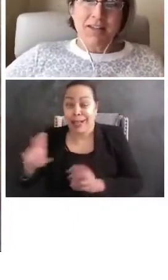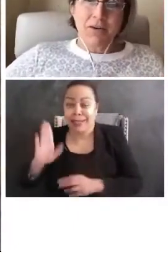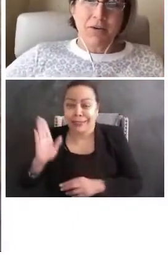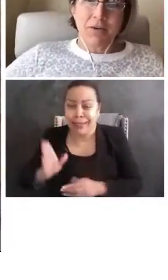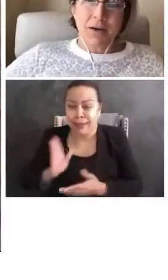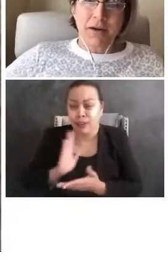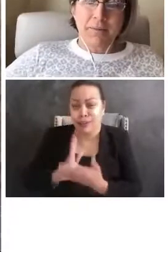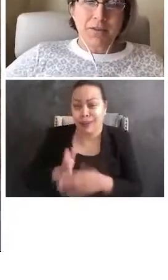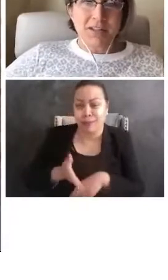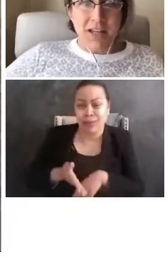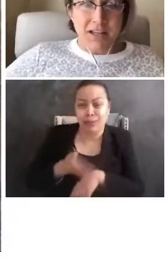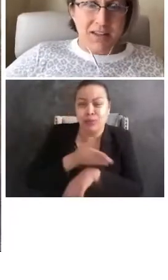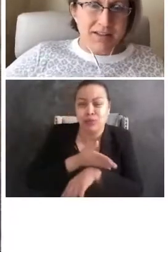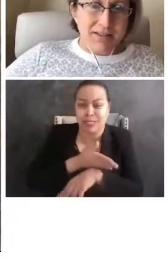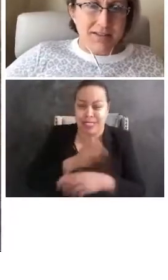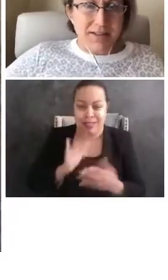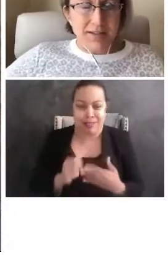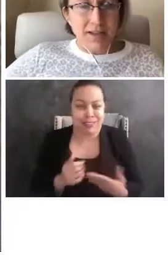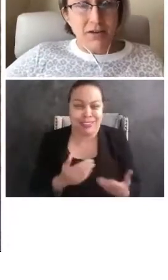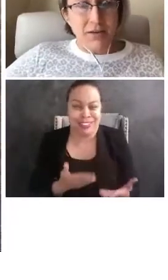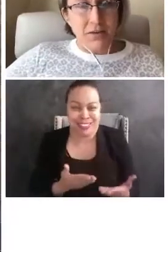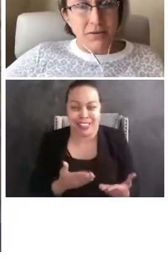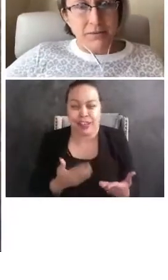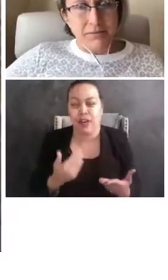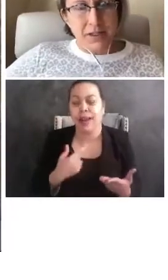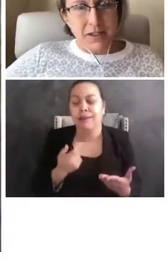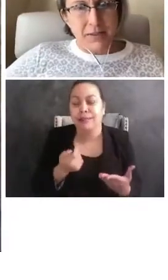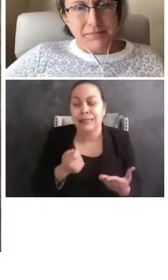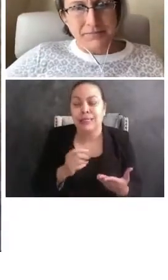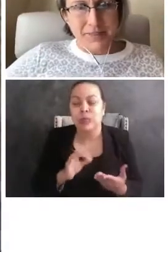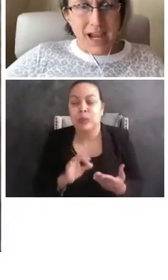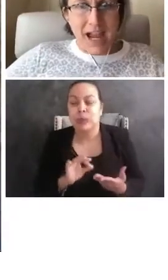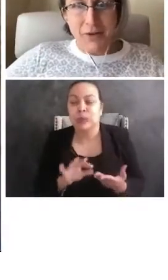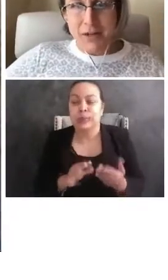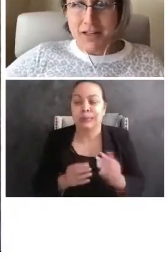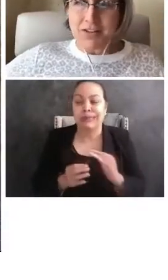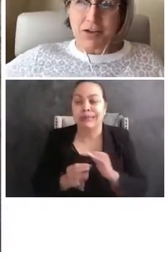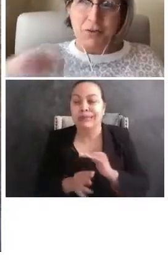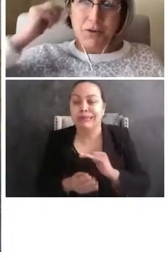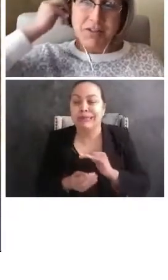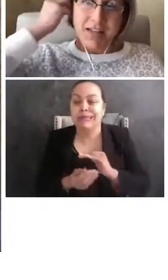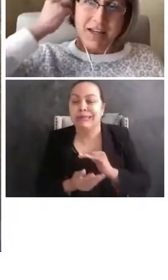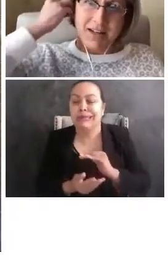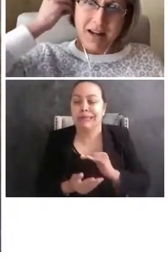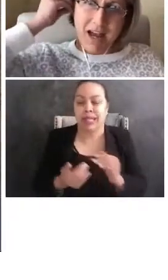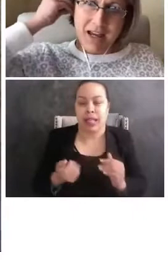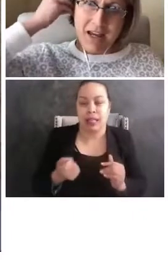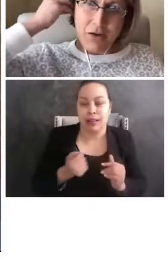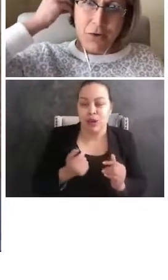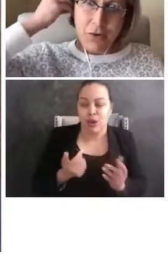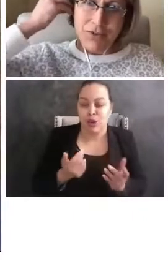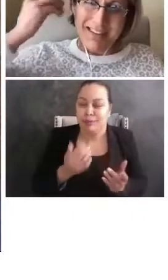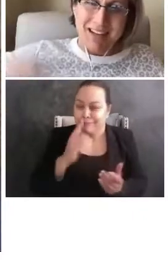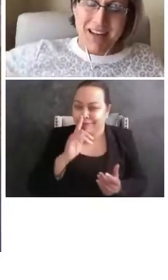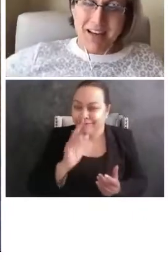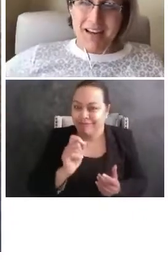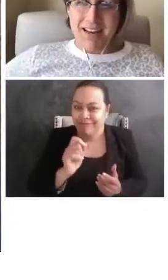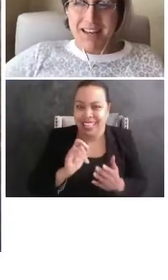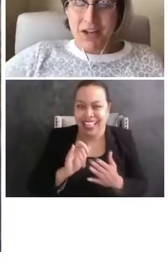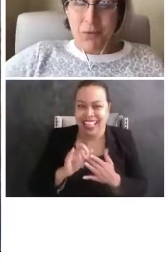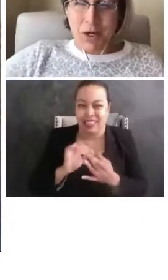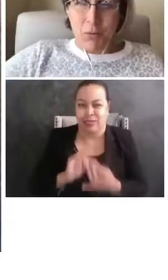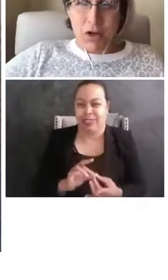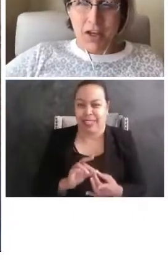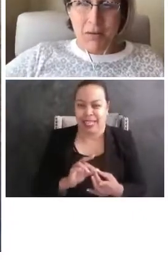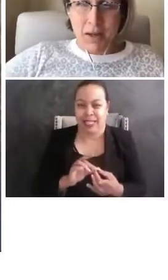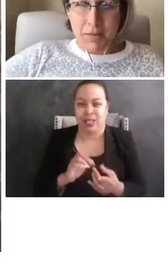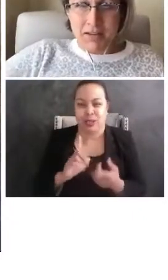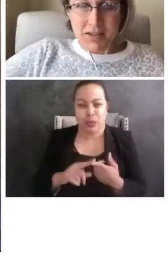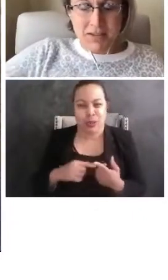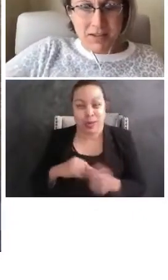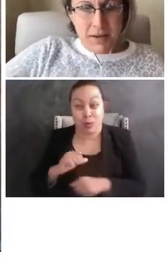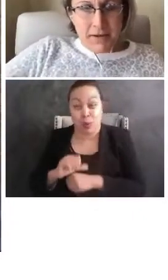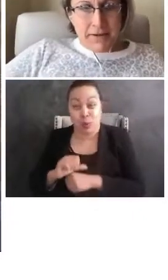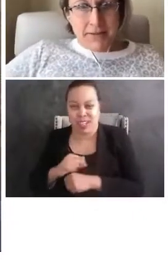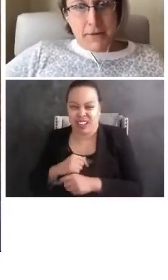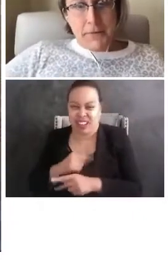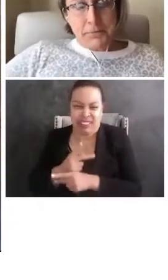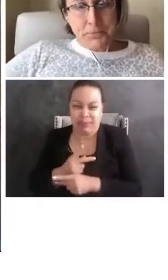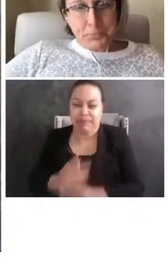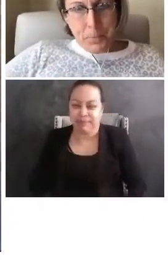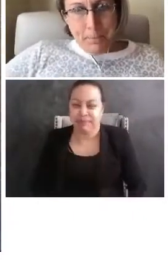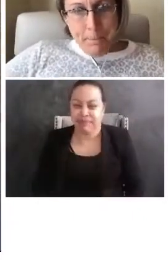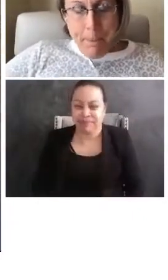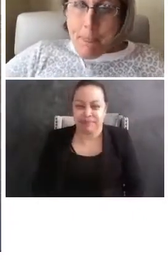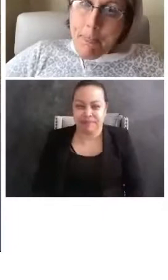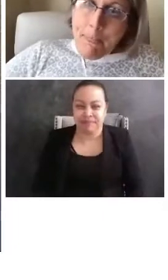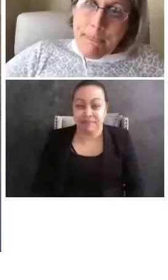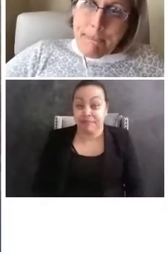So there are these subtle ironies I hold.